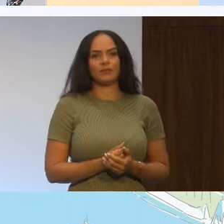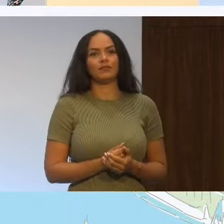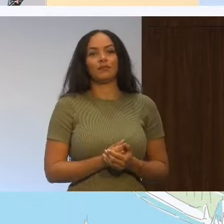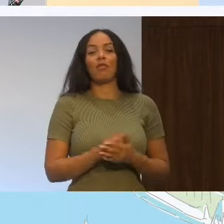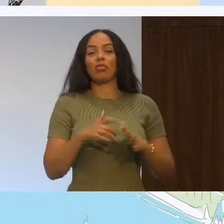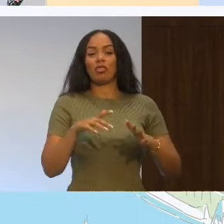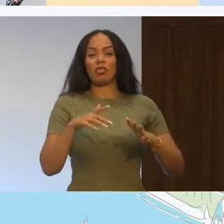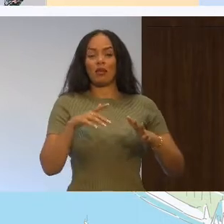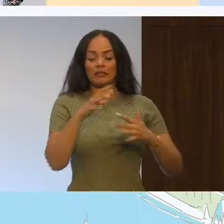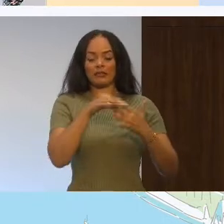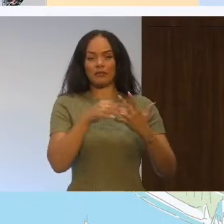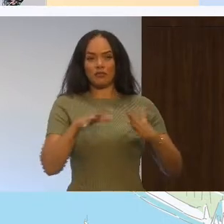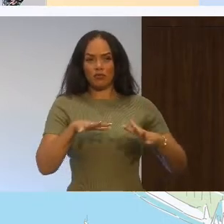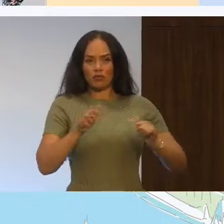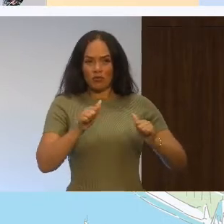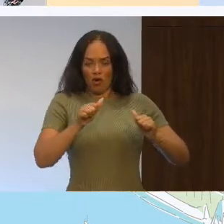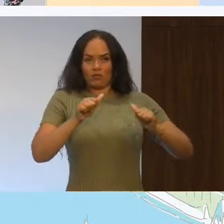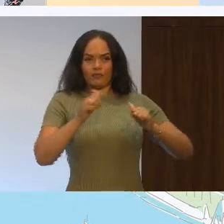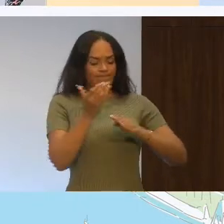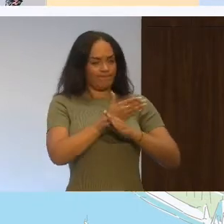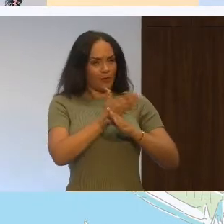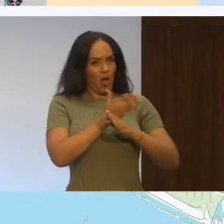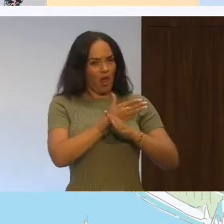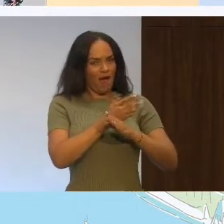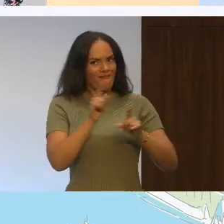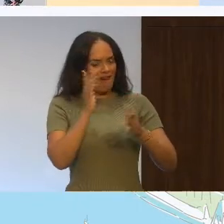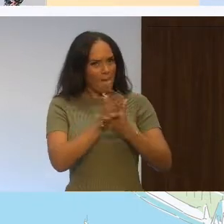and that they're quite similar in terms of what people experience before and after.